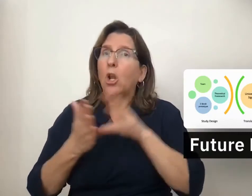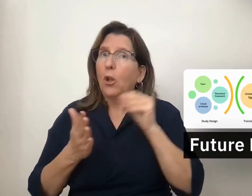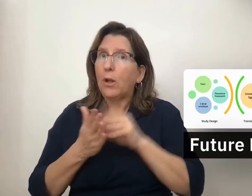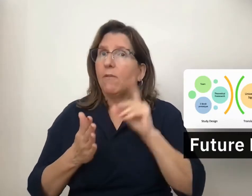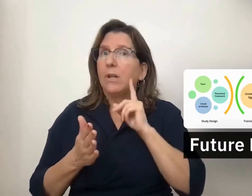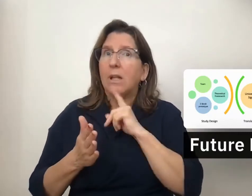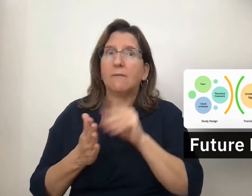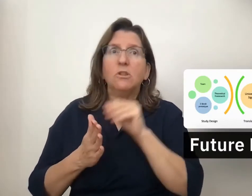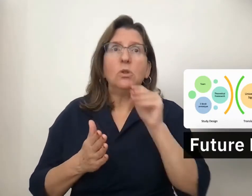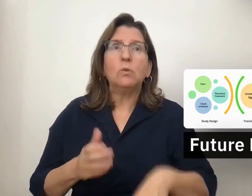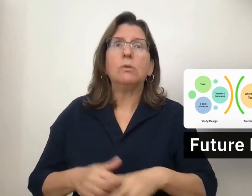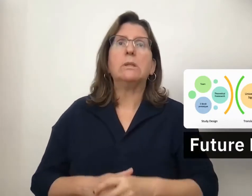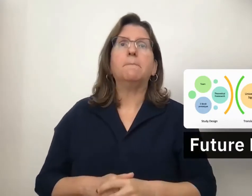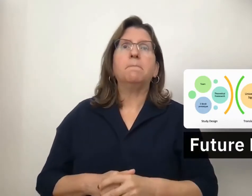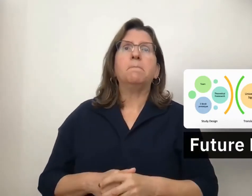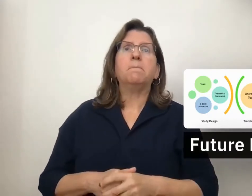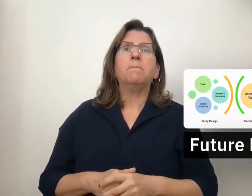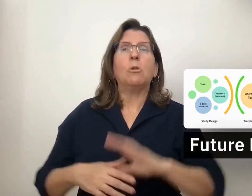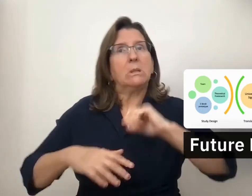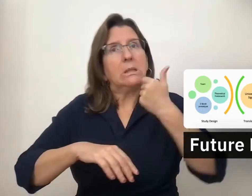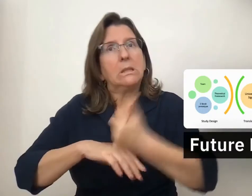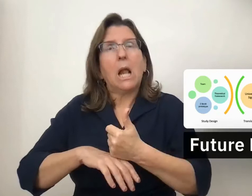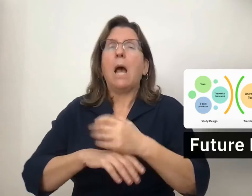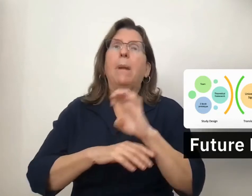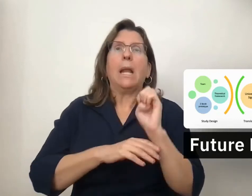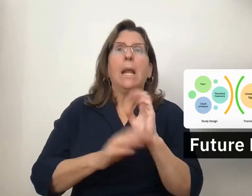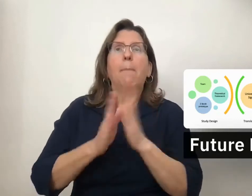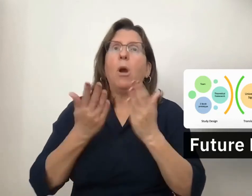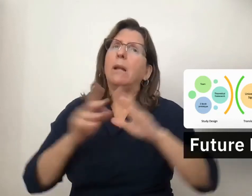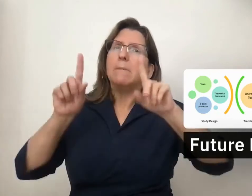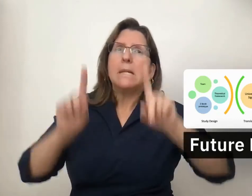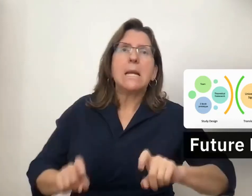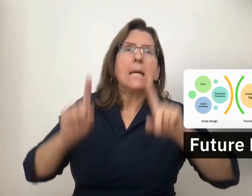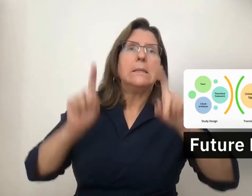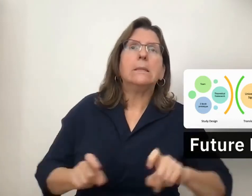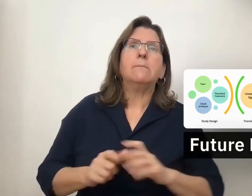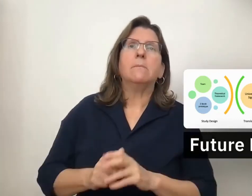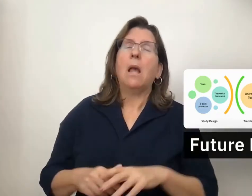What are the 'deaf learning' theoretical frameworks that need to underpin ebook design?